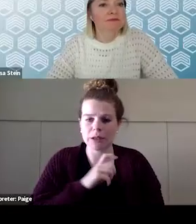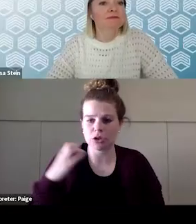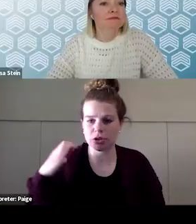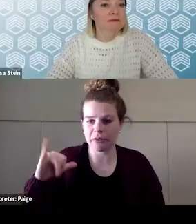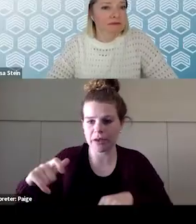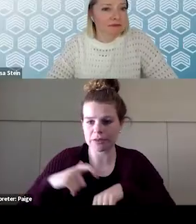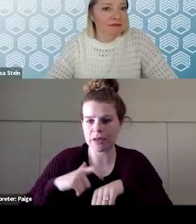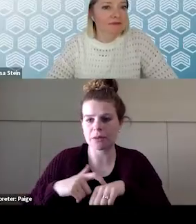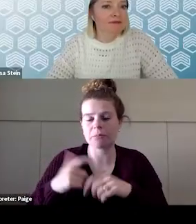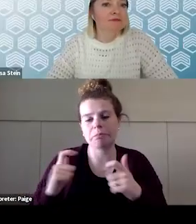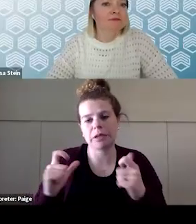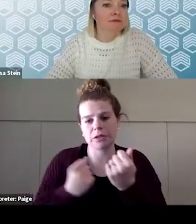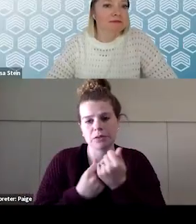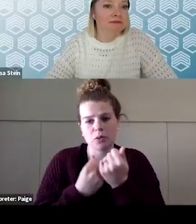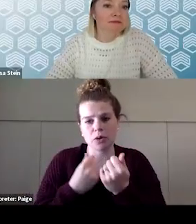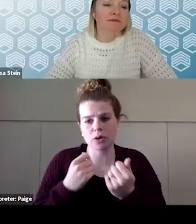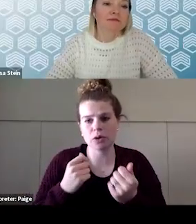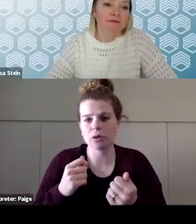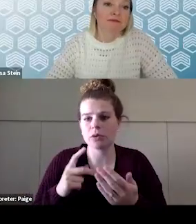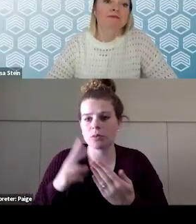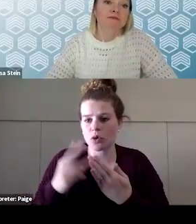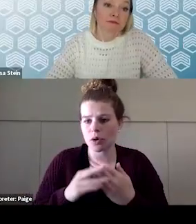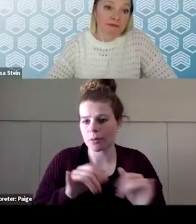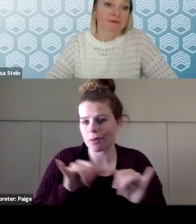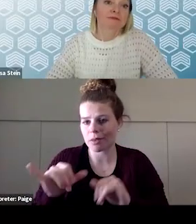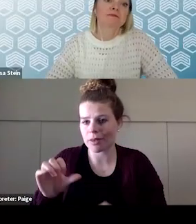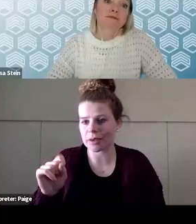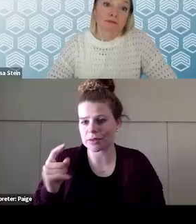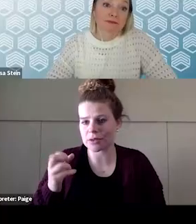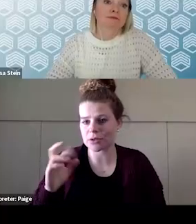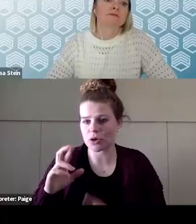of a program like STAR to be launched and developed.